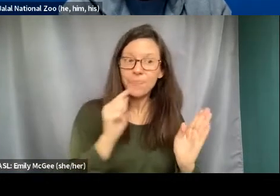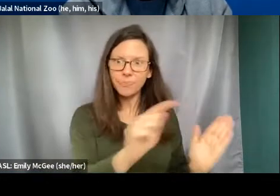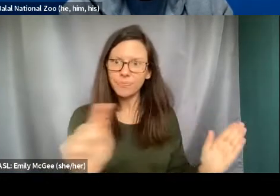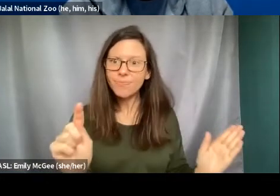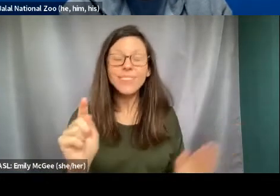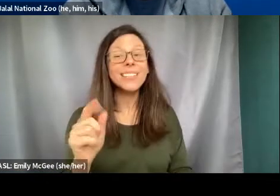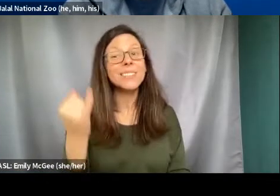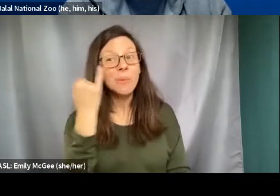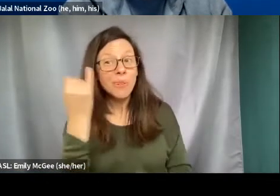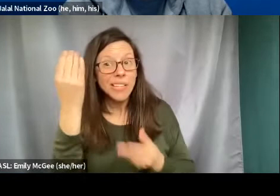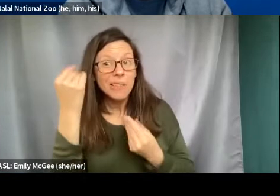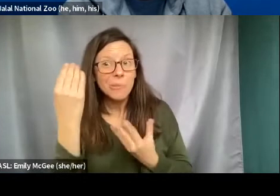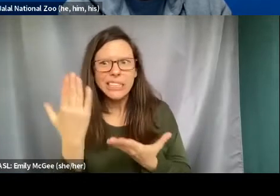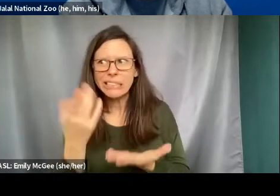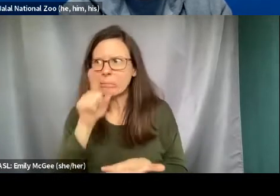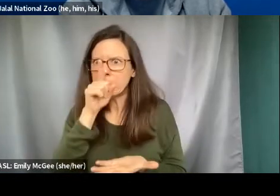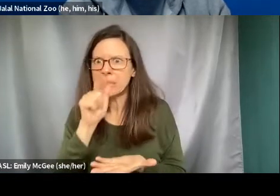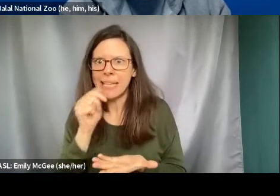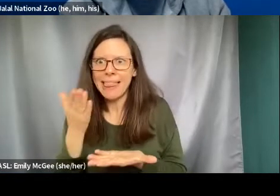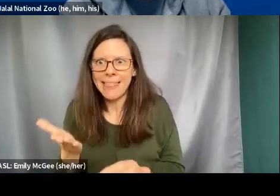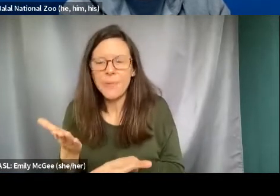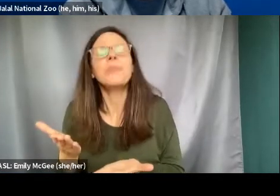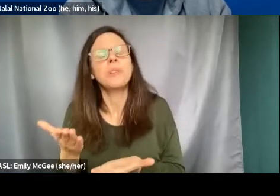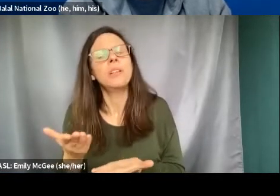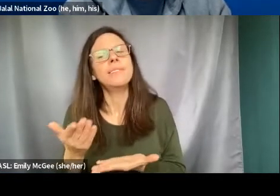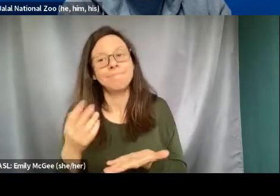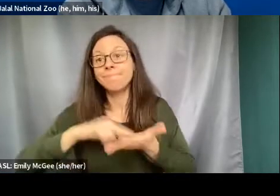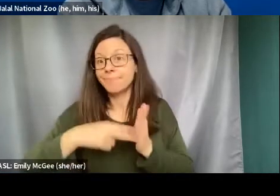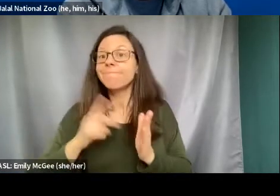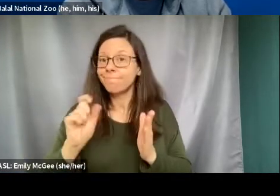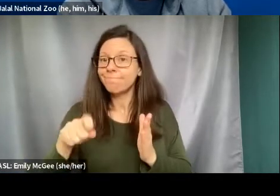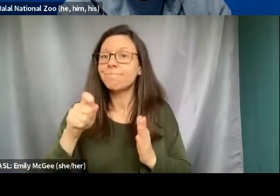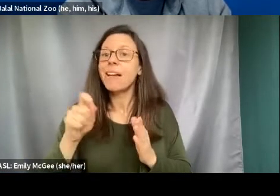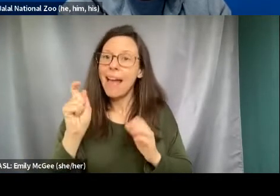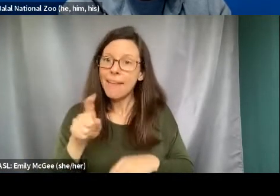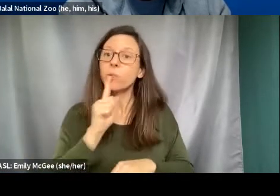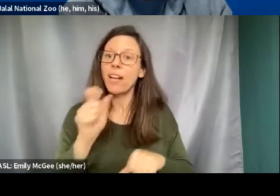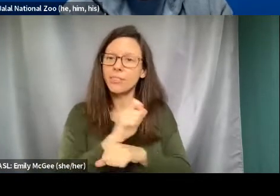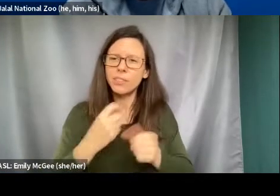then yes, we will rely on somehow getting all the information whether we travel there ourselves or